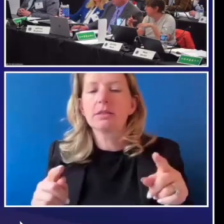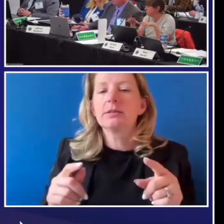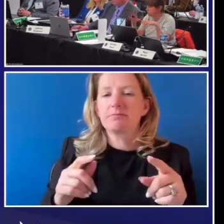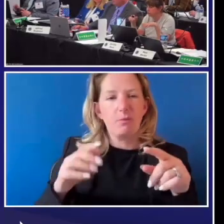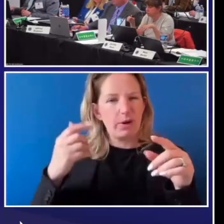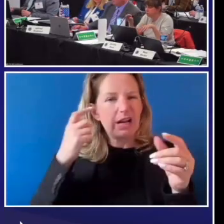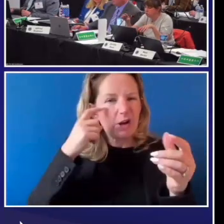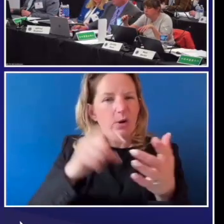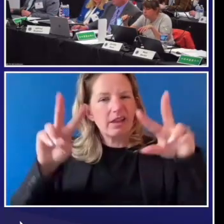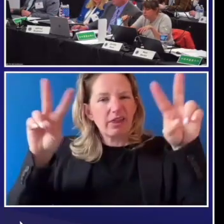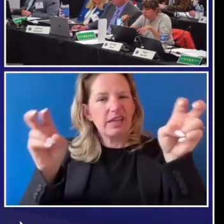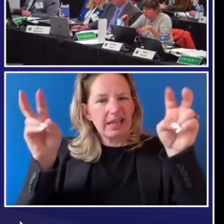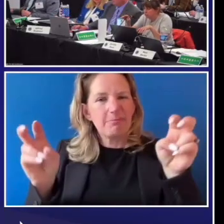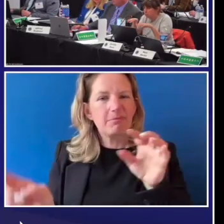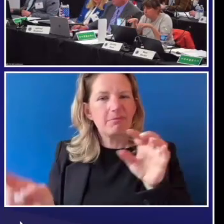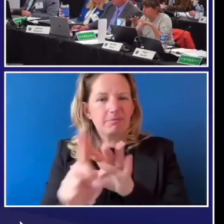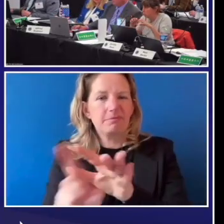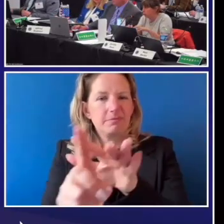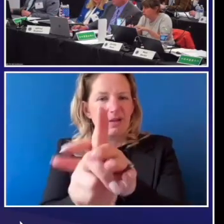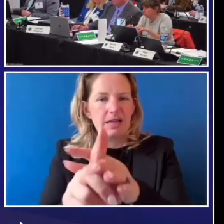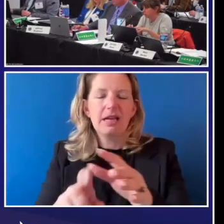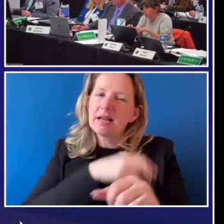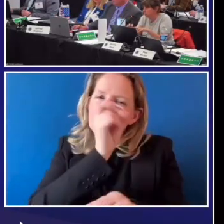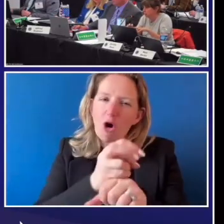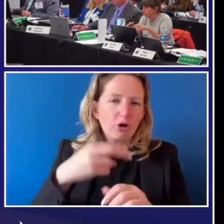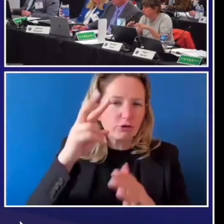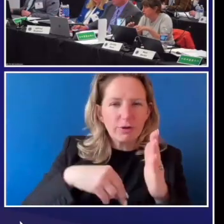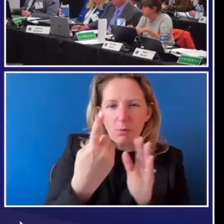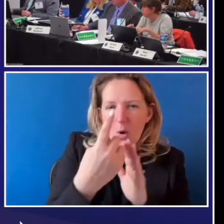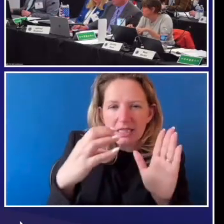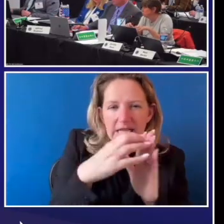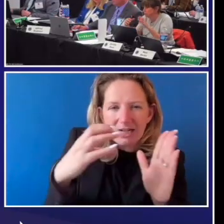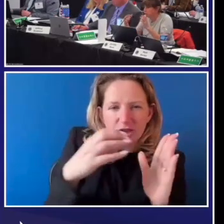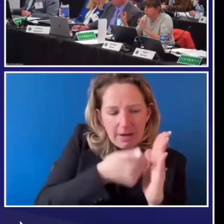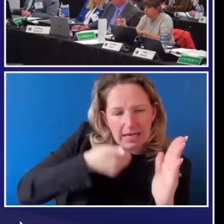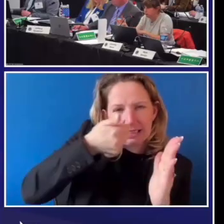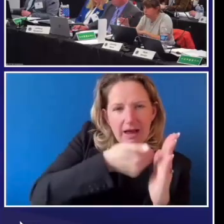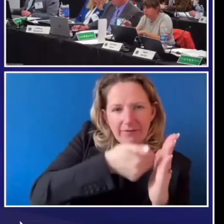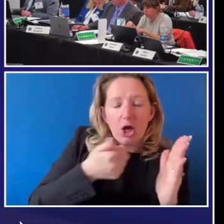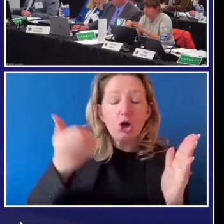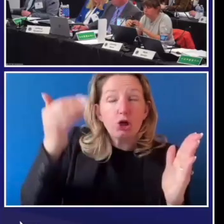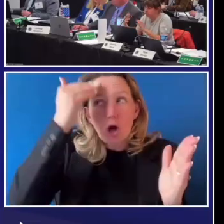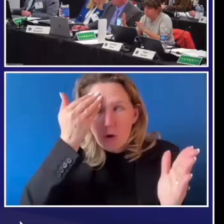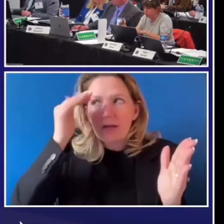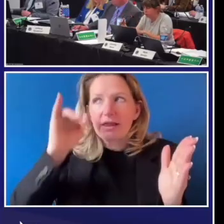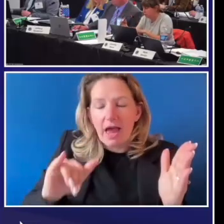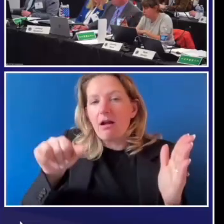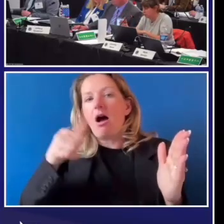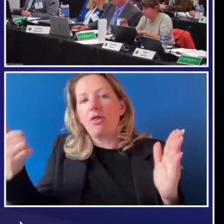So it's a little hard to read one section by itself knowing that there are other sections that relate to this area.